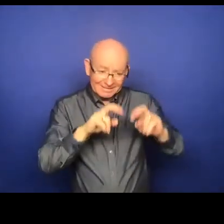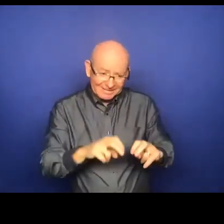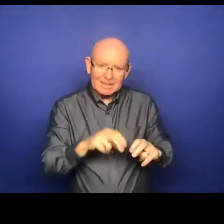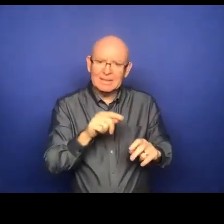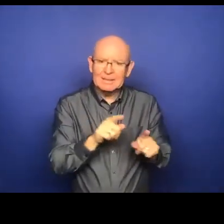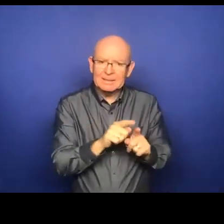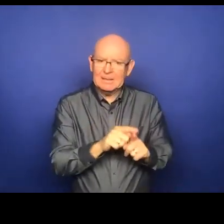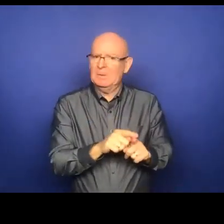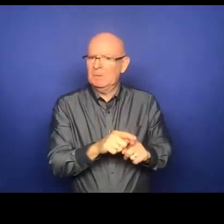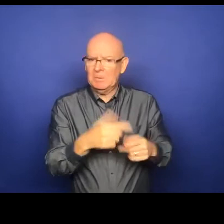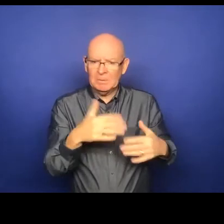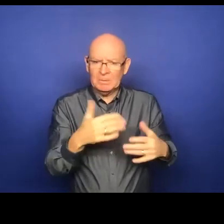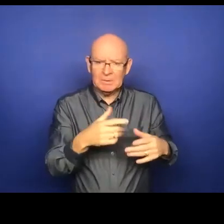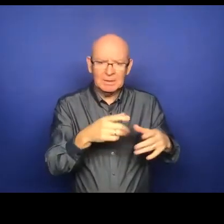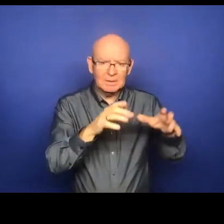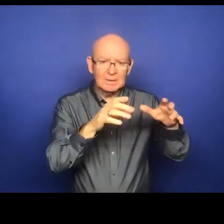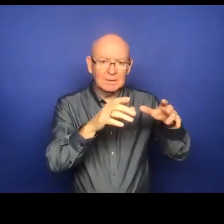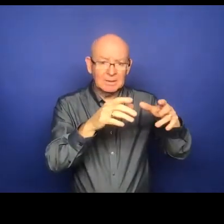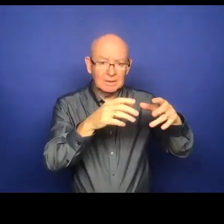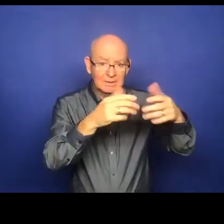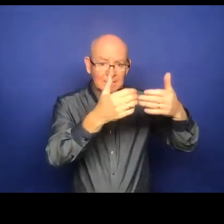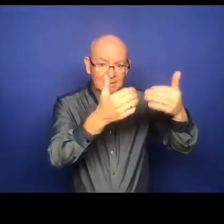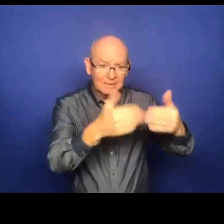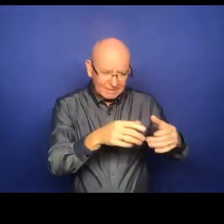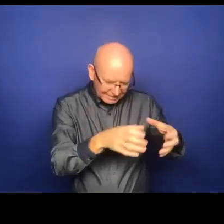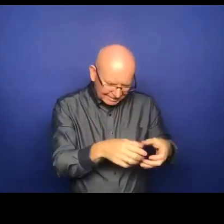2030 Agenda. Disaggregating data is not a new